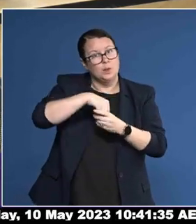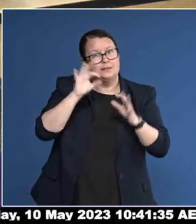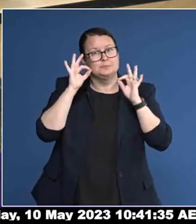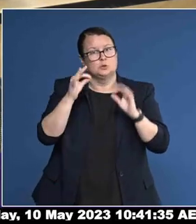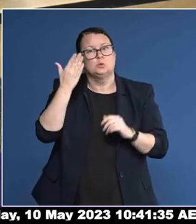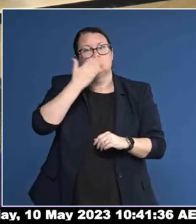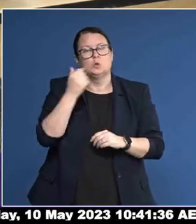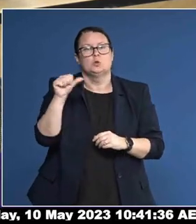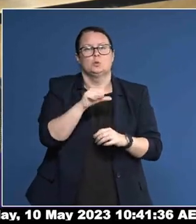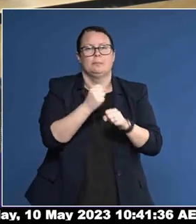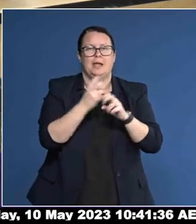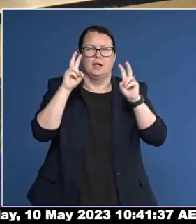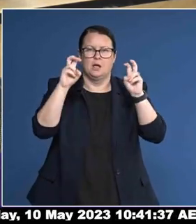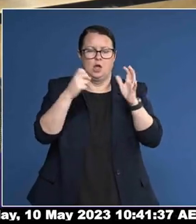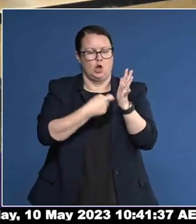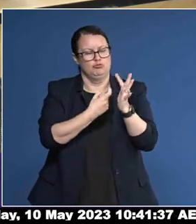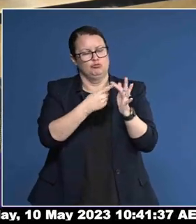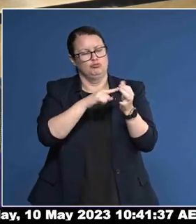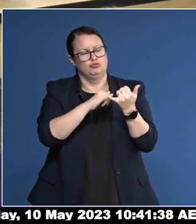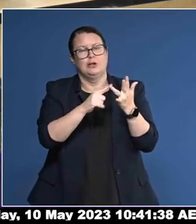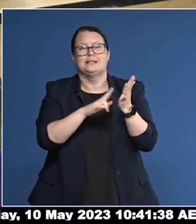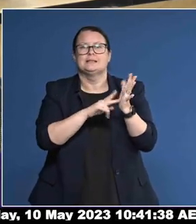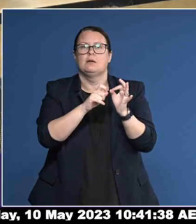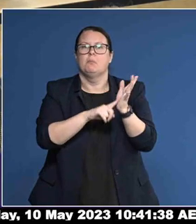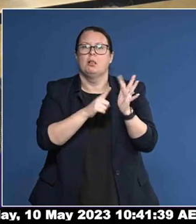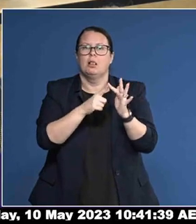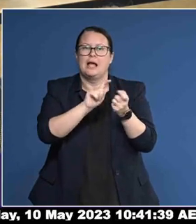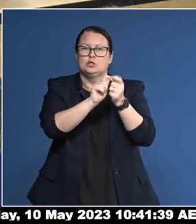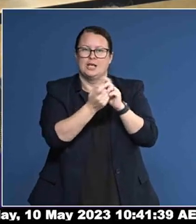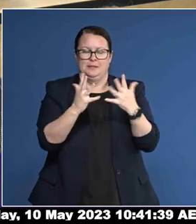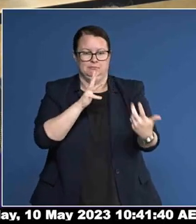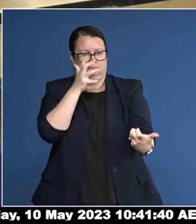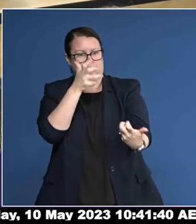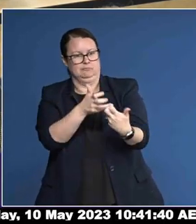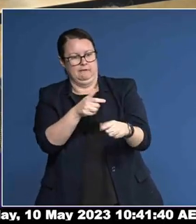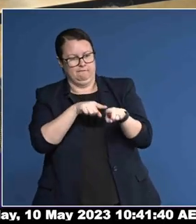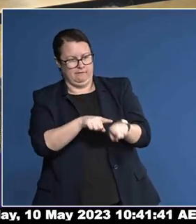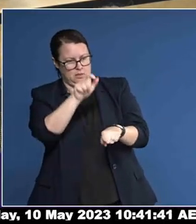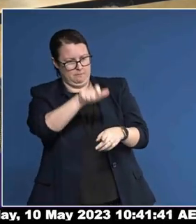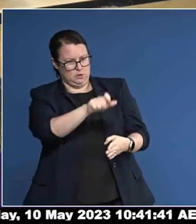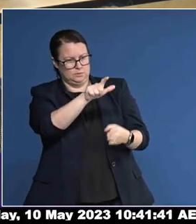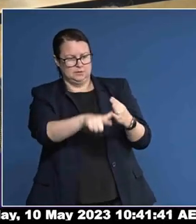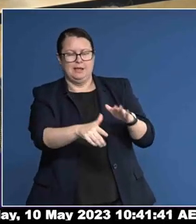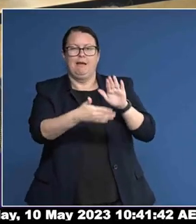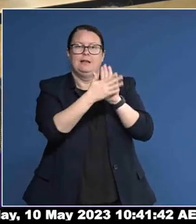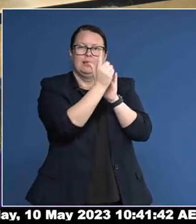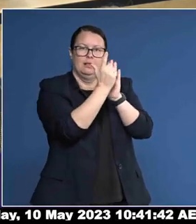adjustments under the Disability Standard for education 2005, the Anti-Discrimination